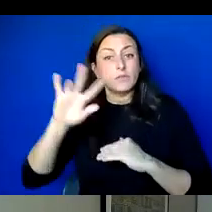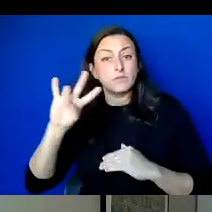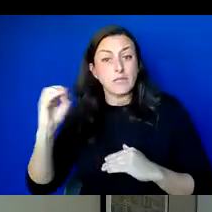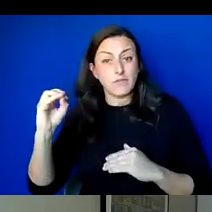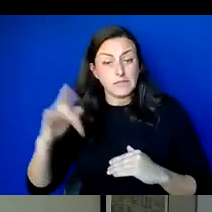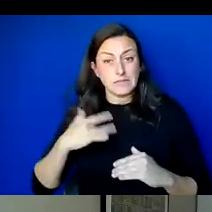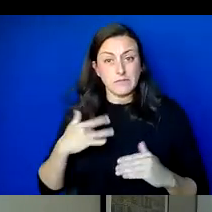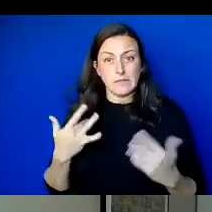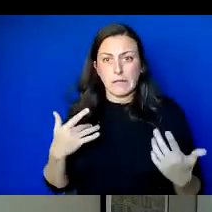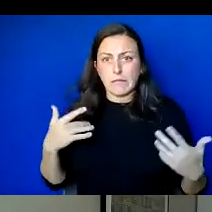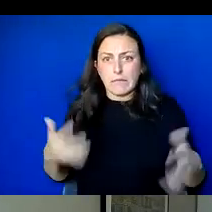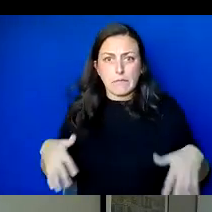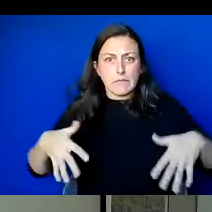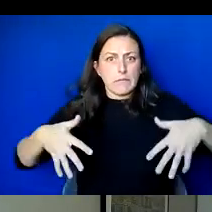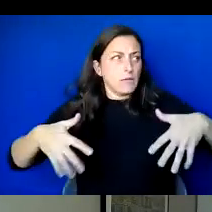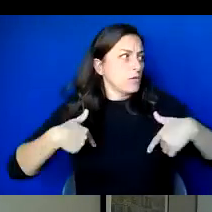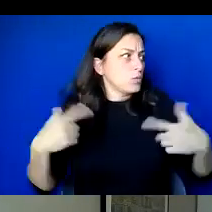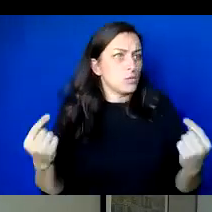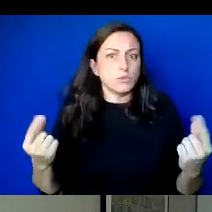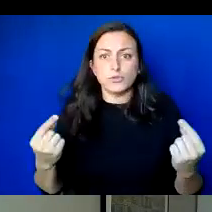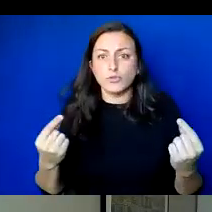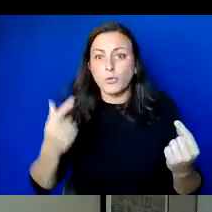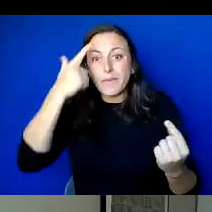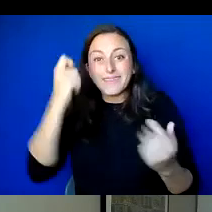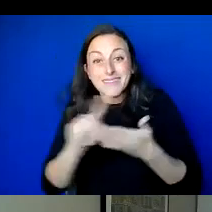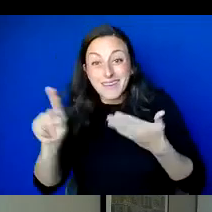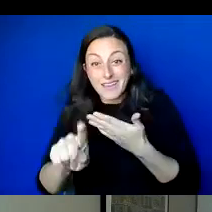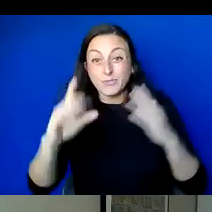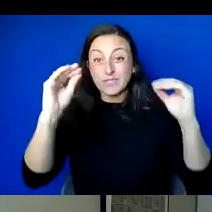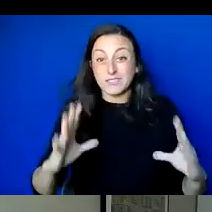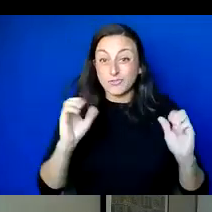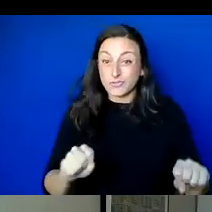the process opening up for teachers next week and they still haven't received their vaccines?